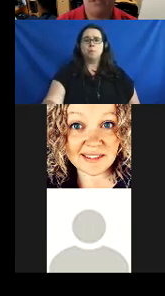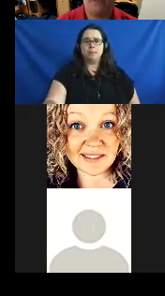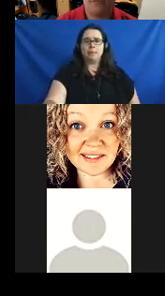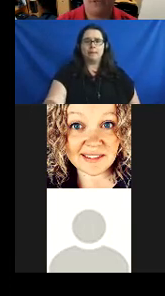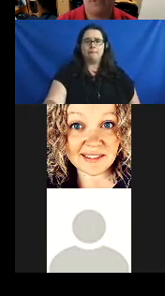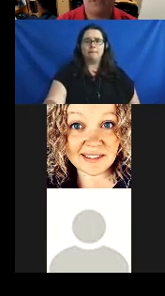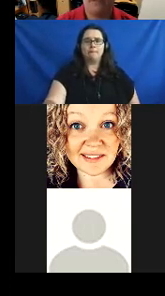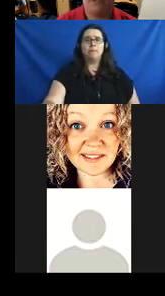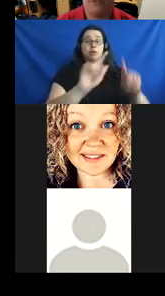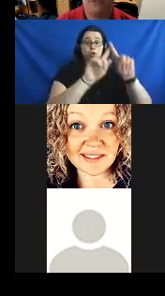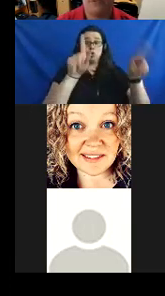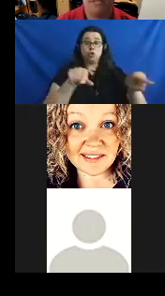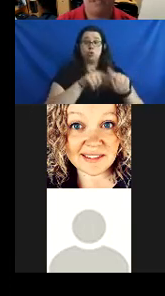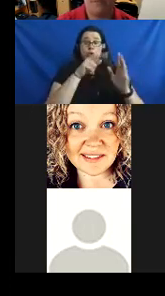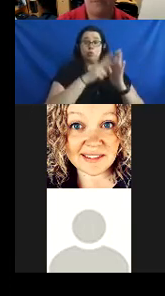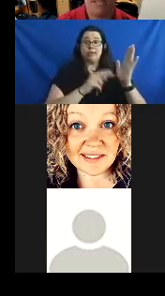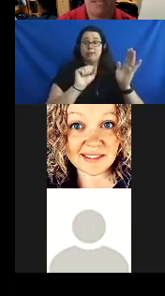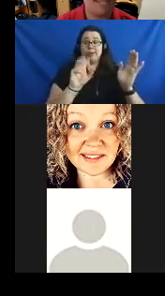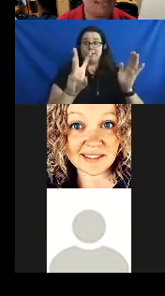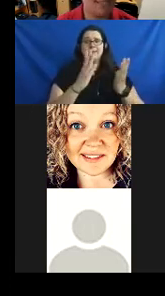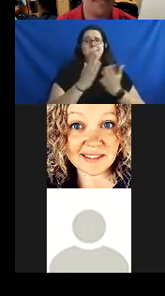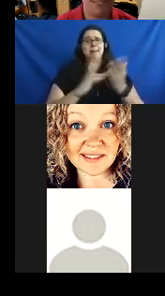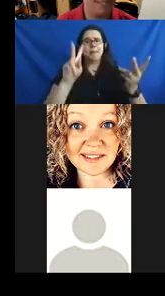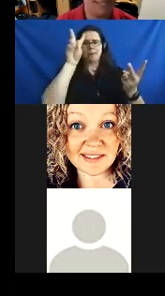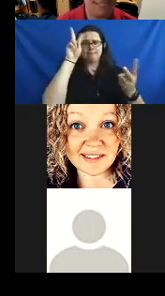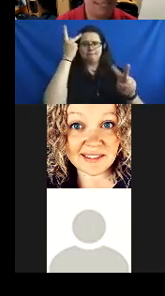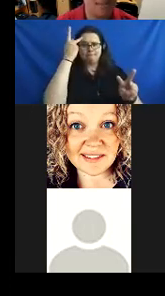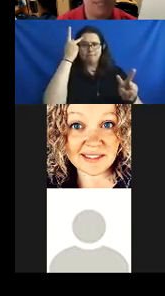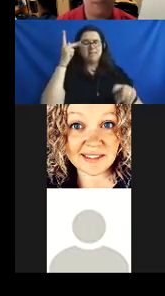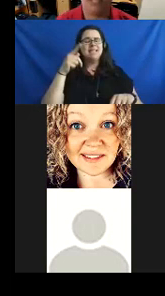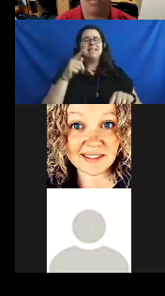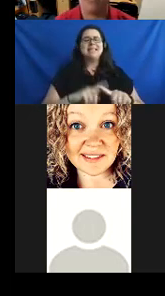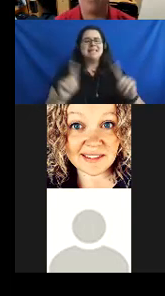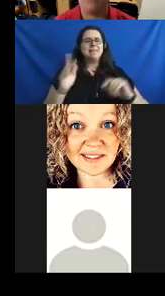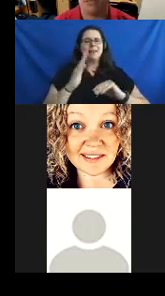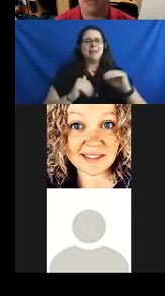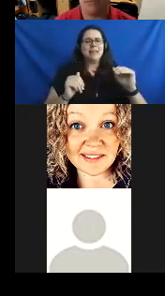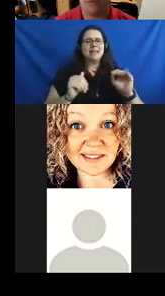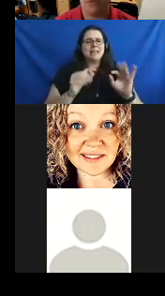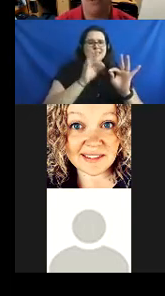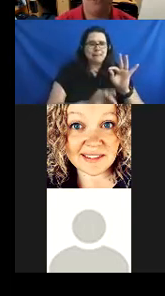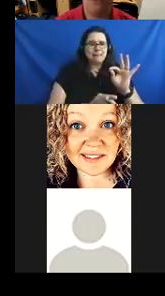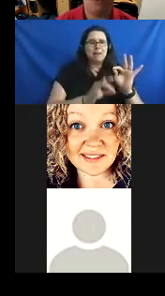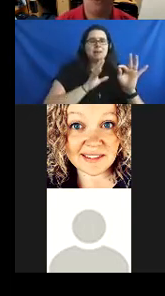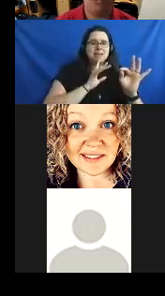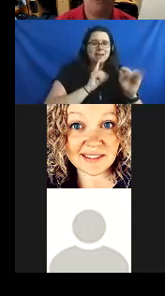SCREEN READING SOFTWARE IS OFTEN CONFUSED BY SOME. IT'S NOT THE SAME AS SIMPLE TEXT-TO-SPEECH SOFTWARE.